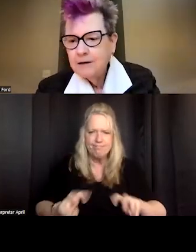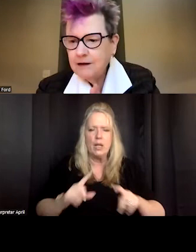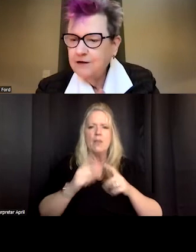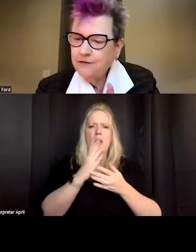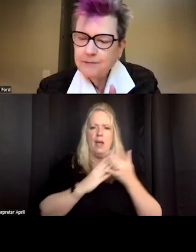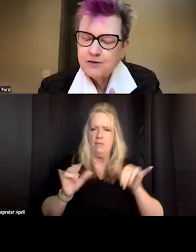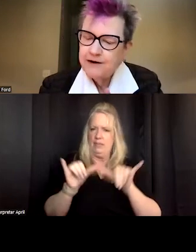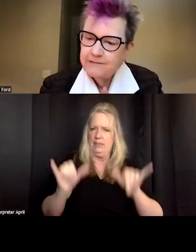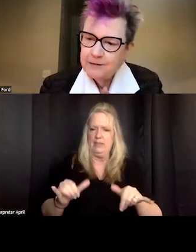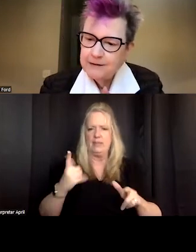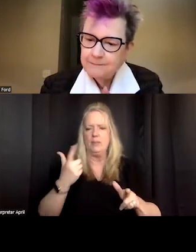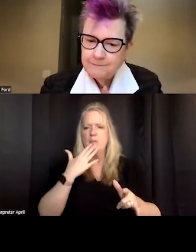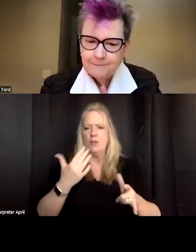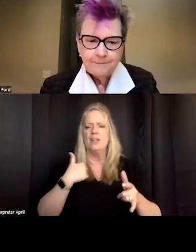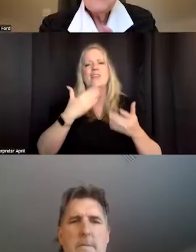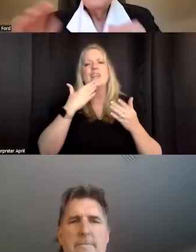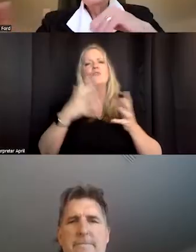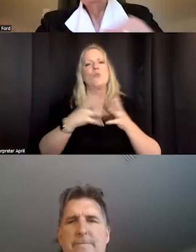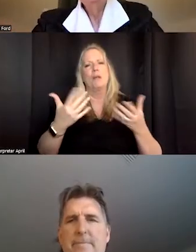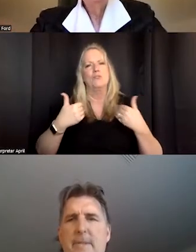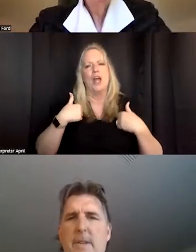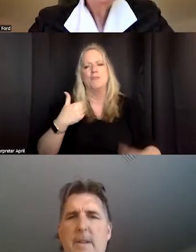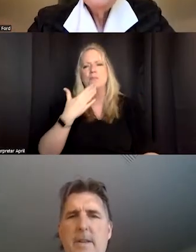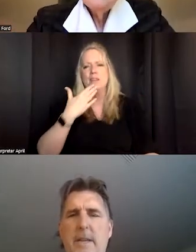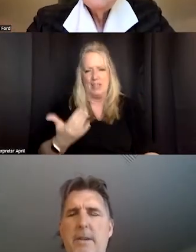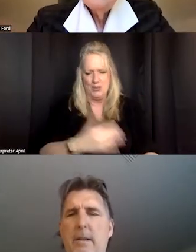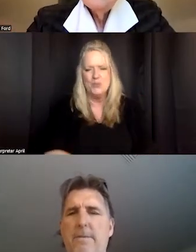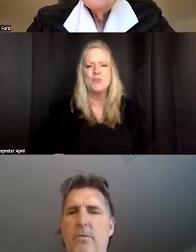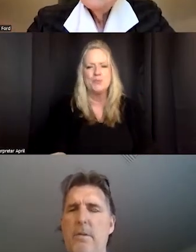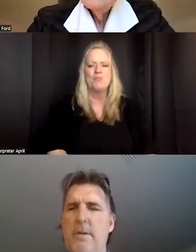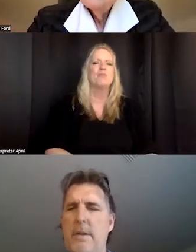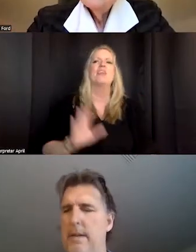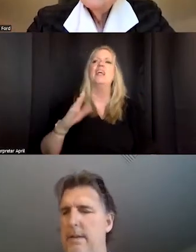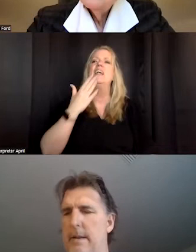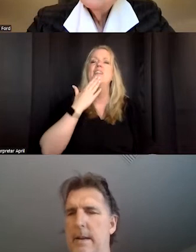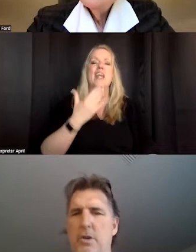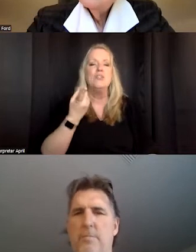THANK YOU VERY MUCH FOR HAVING ME. >> THANK YOU, DR. FORD. AND YOUR